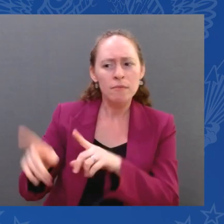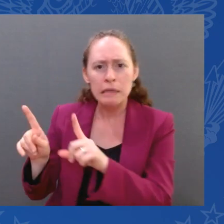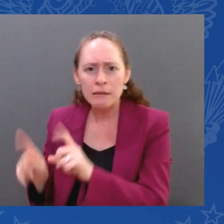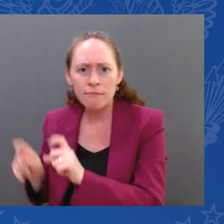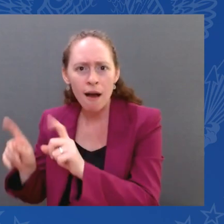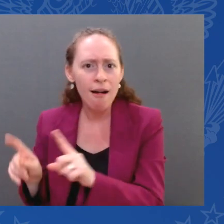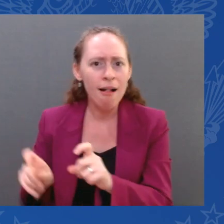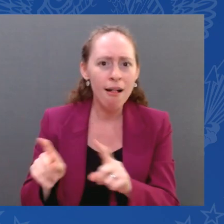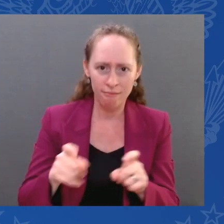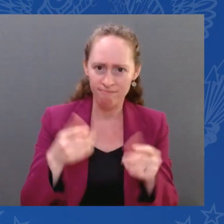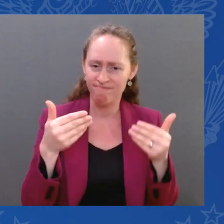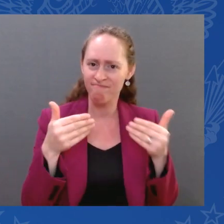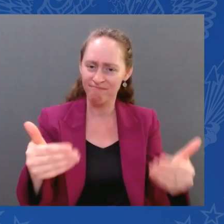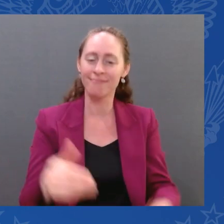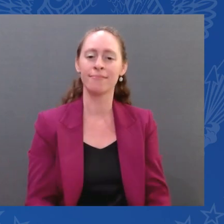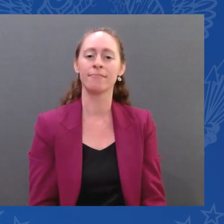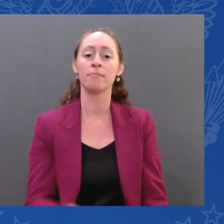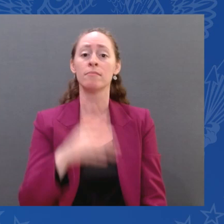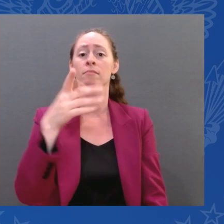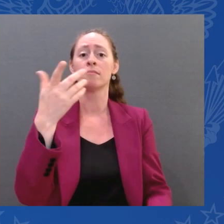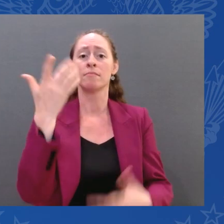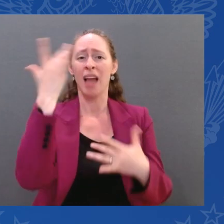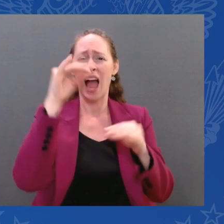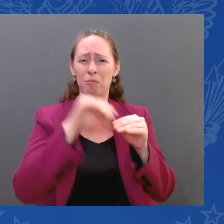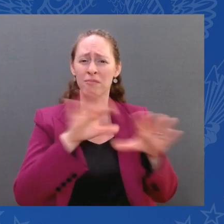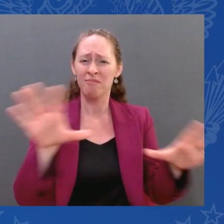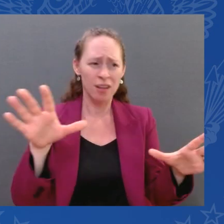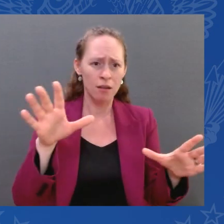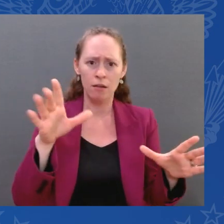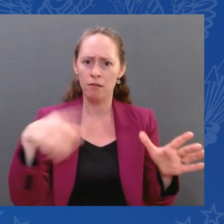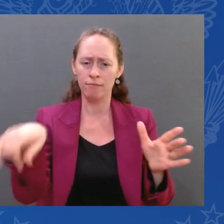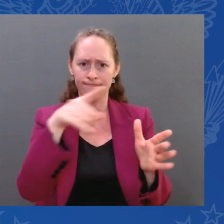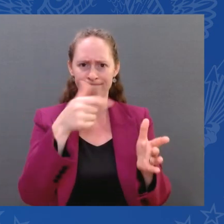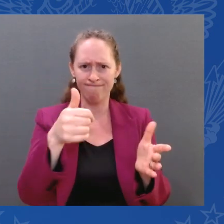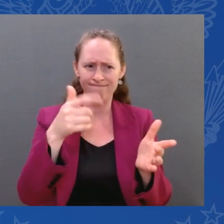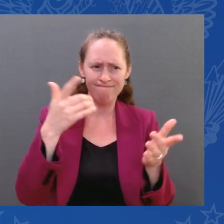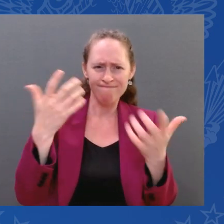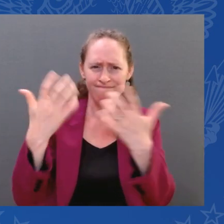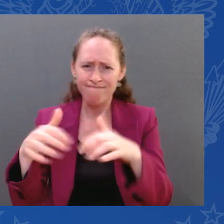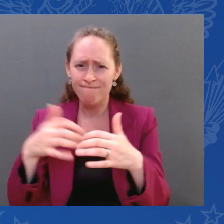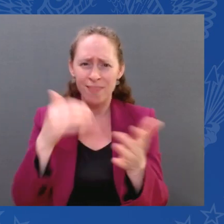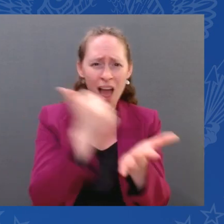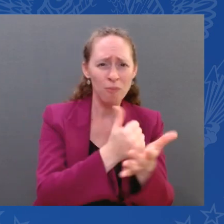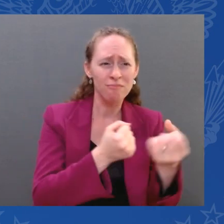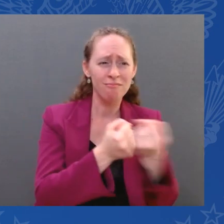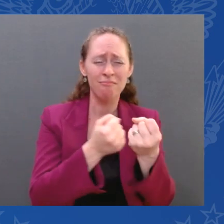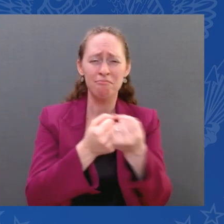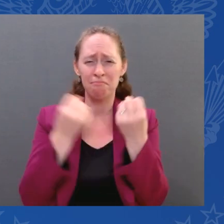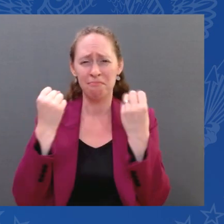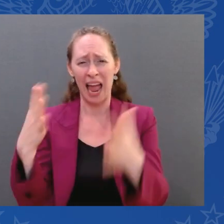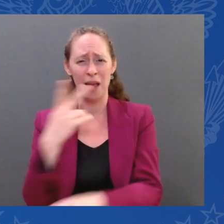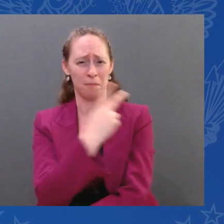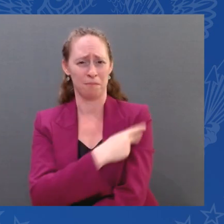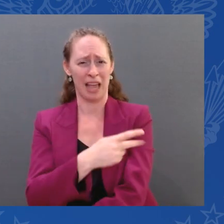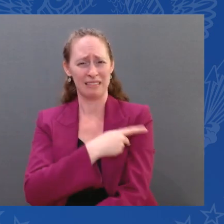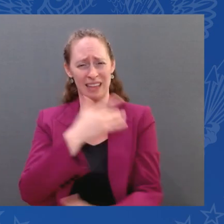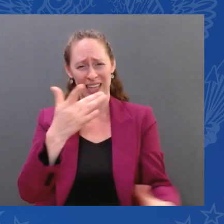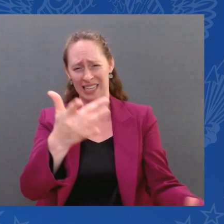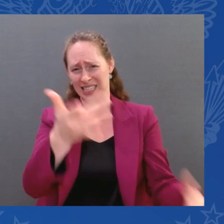to save patients while risking their own lives. When the COVID-19 vaccine became available. She was a ray of light in our nation's dark hour